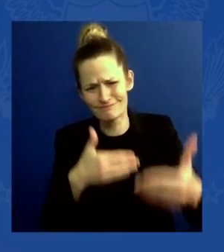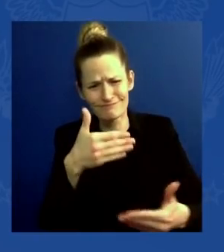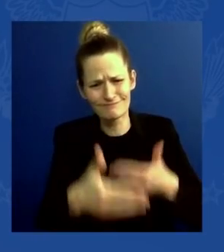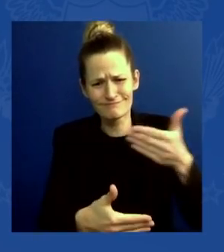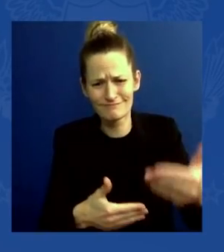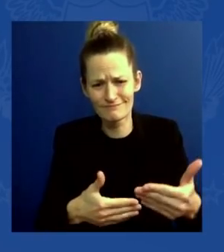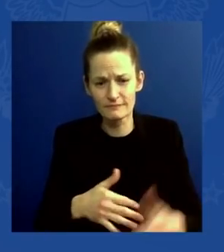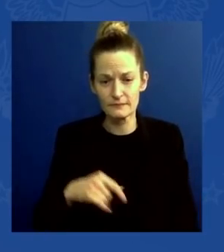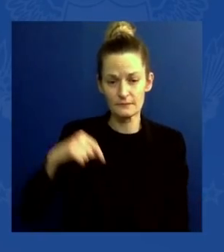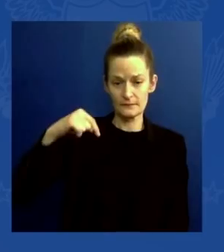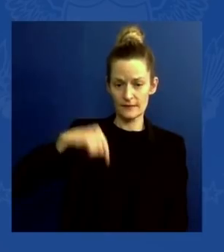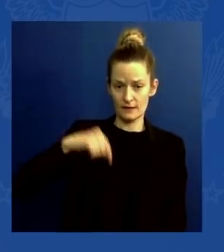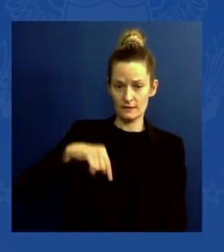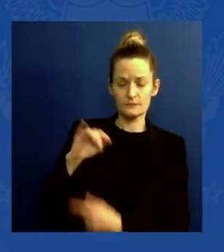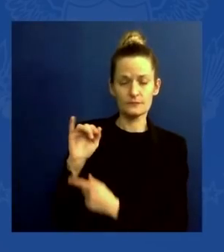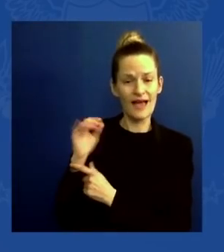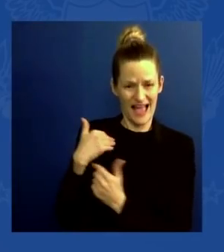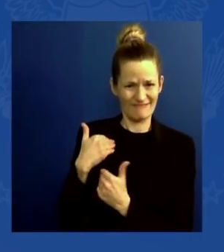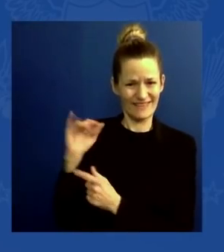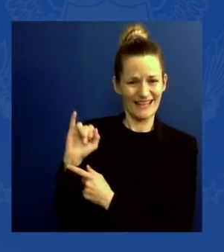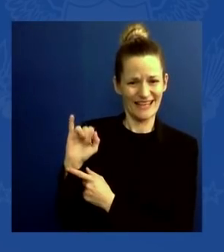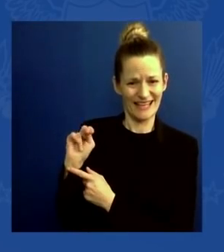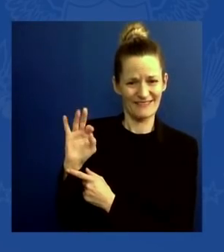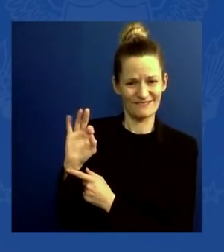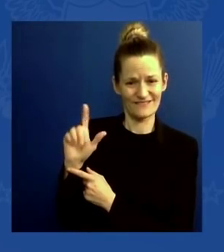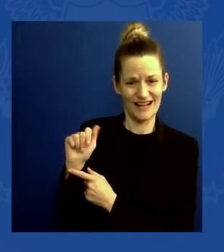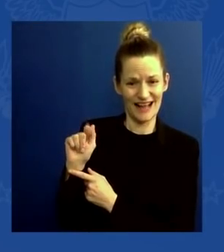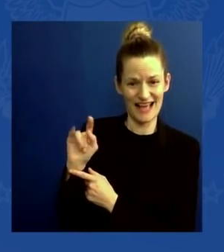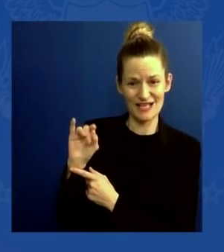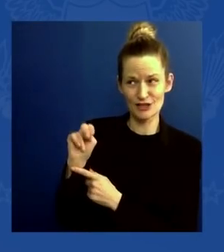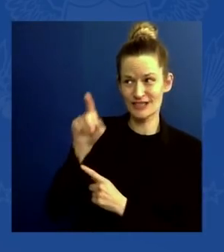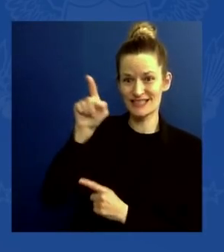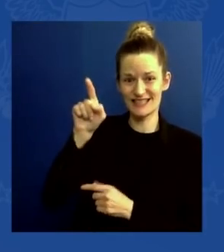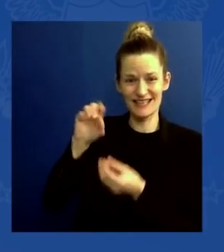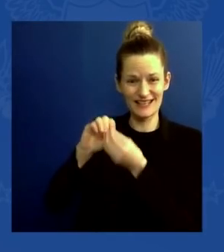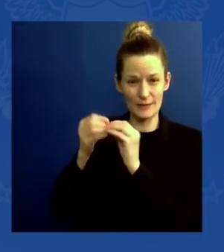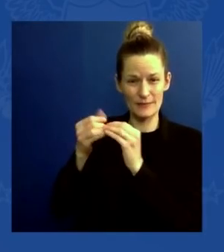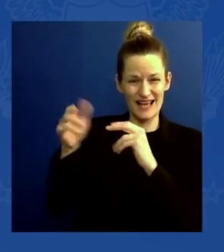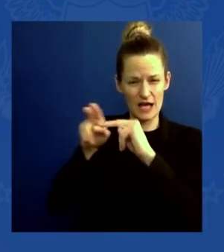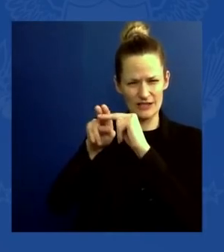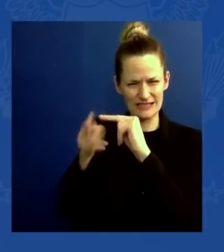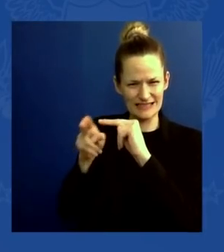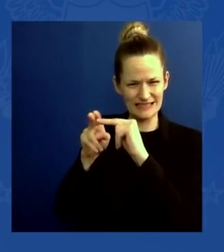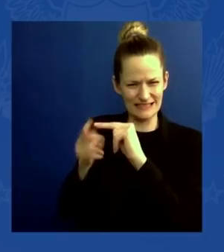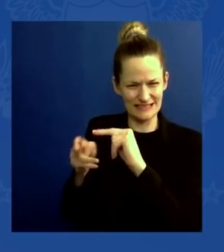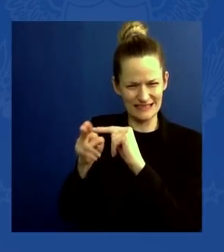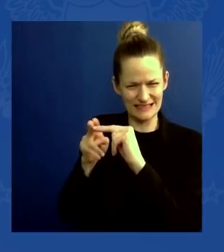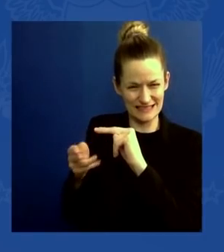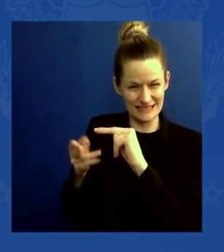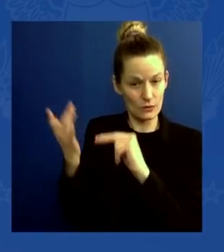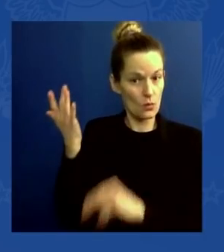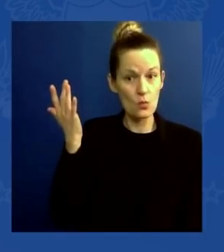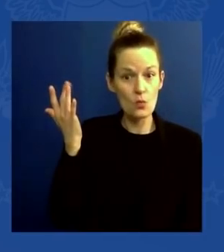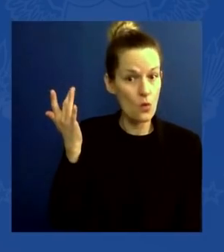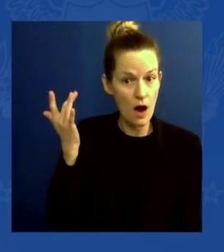by lowering costs for working families. It's going to create jobs replacing lead and -- lead water pipes so every American,